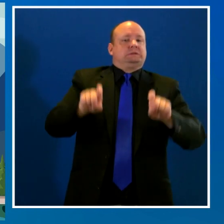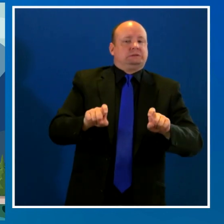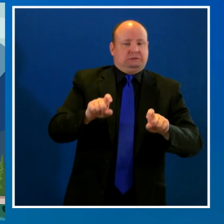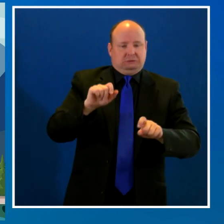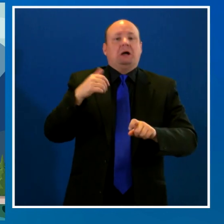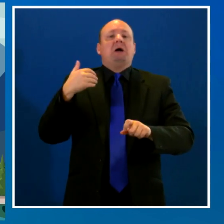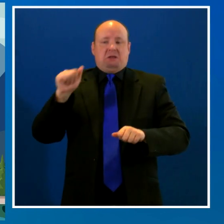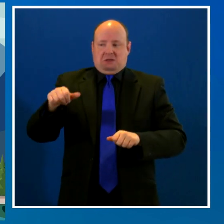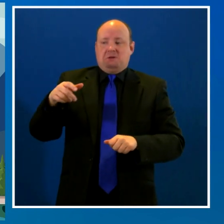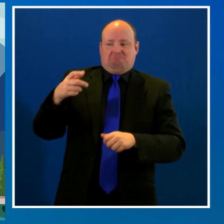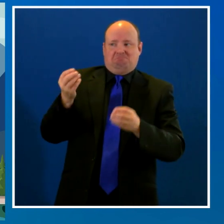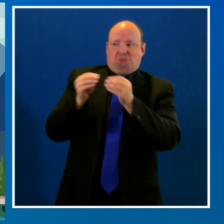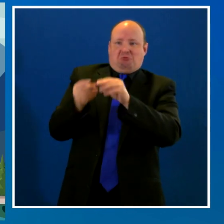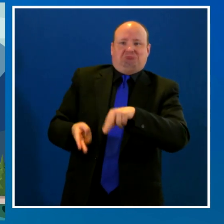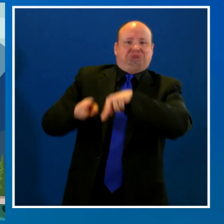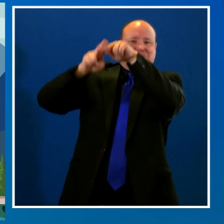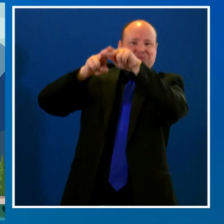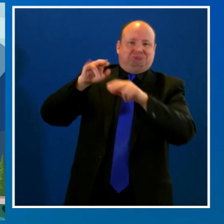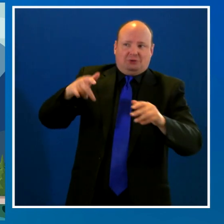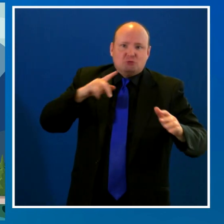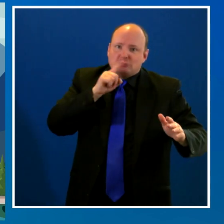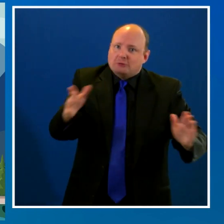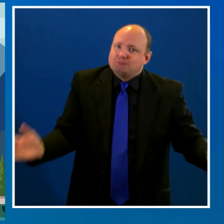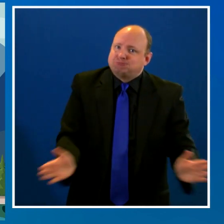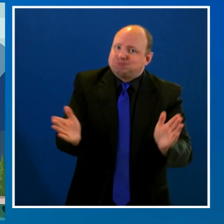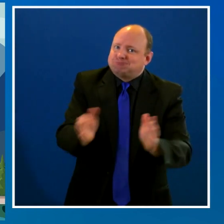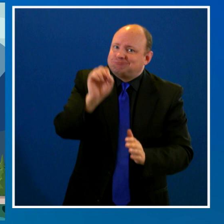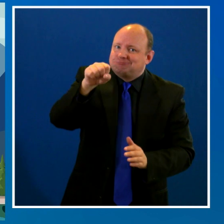Washington's Department of Health reports that as of